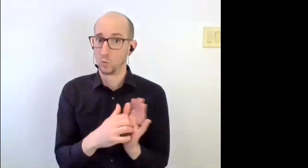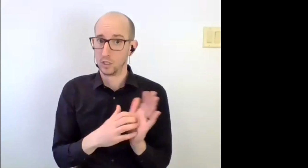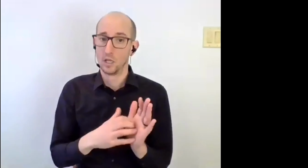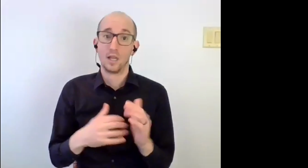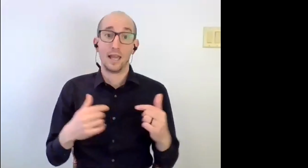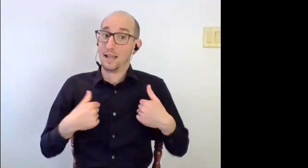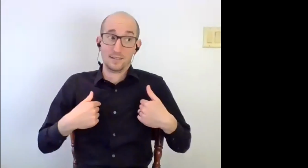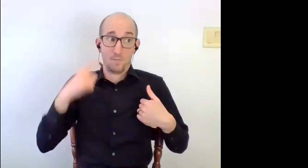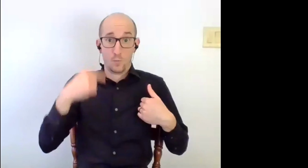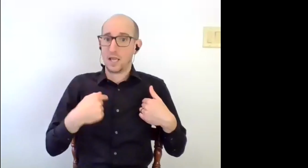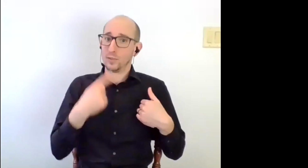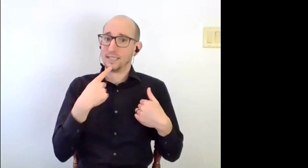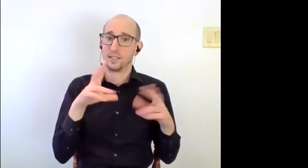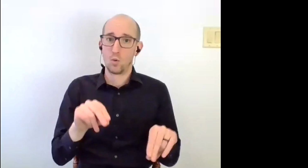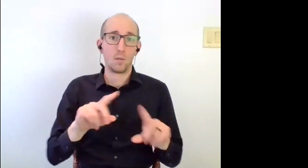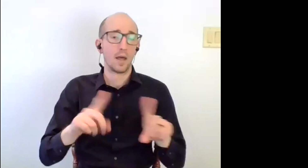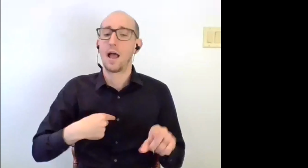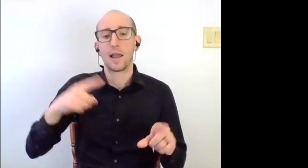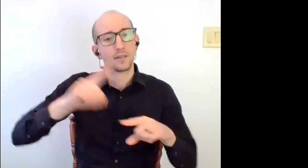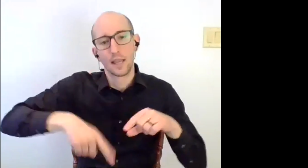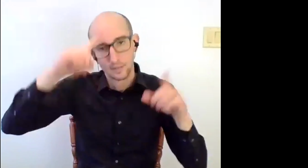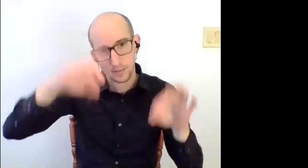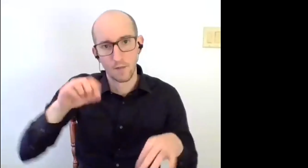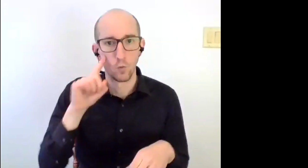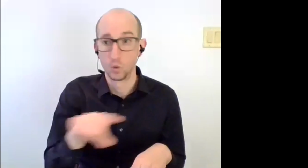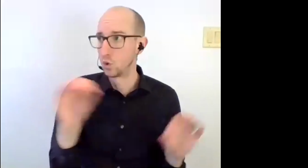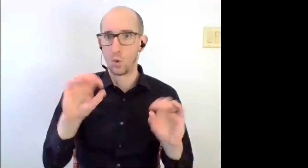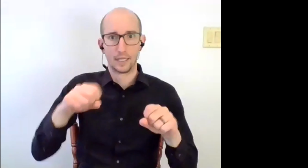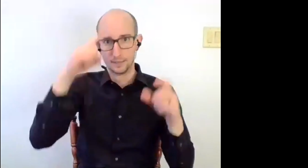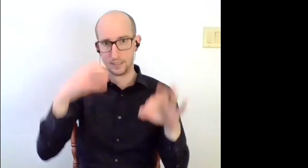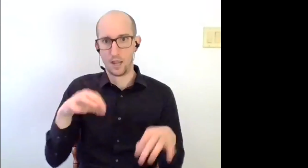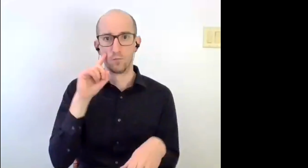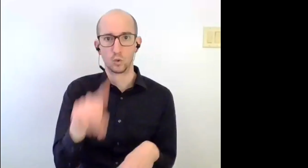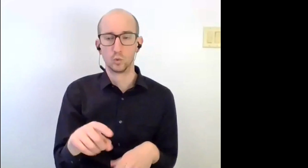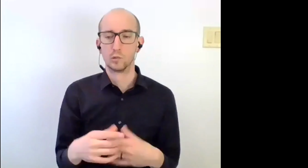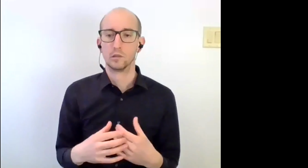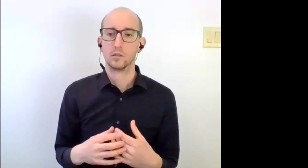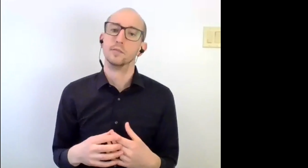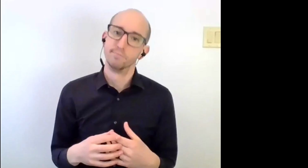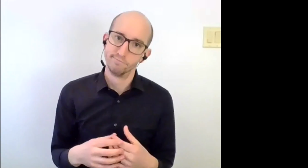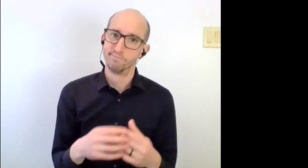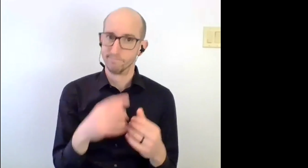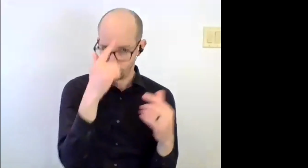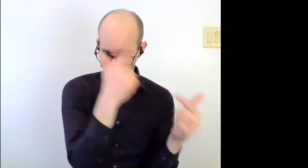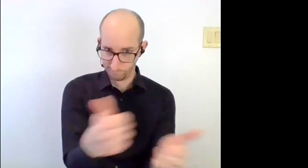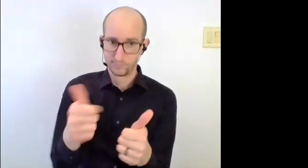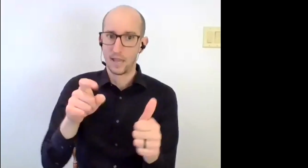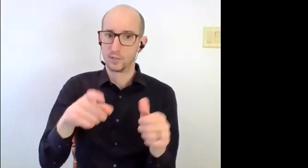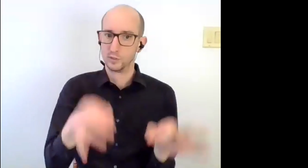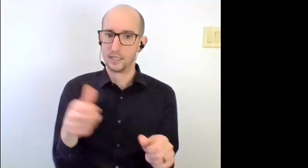no. I would not take that class. I would make decisions based on that for my own personal health. So no one can